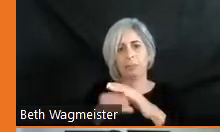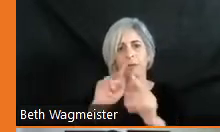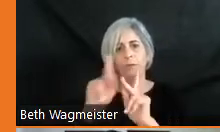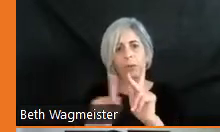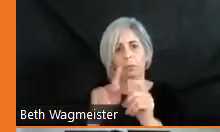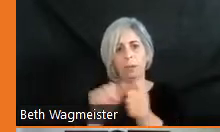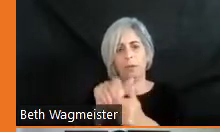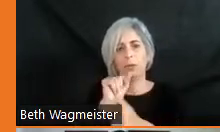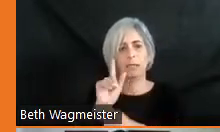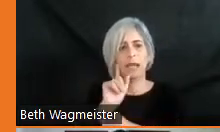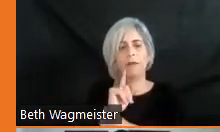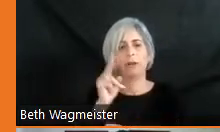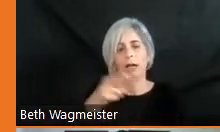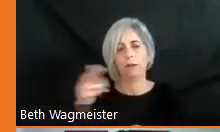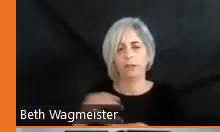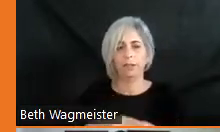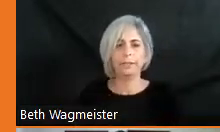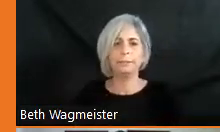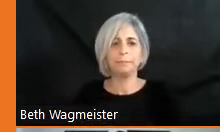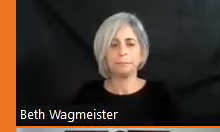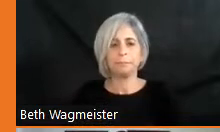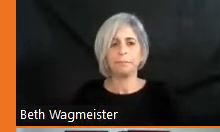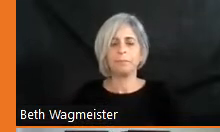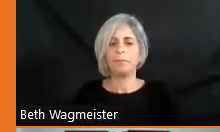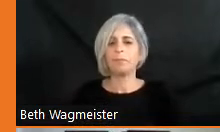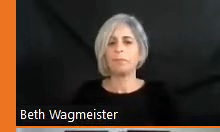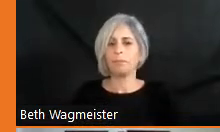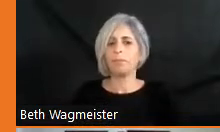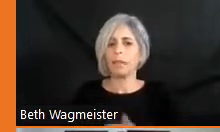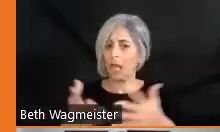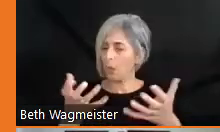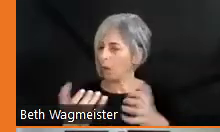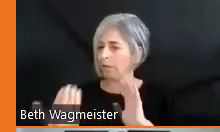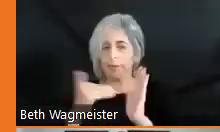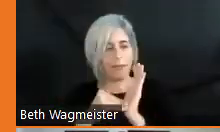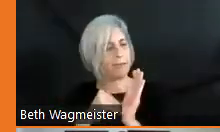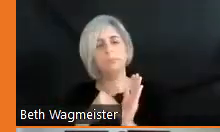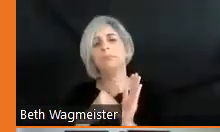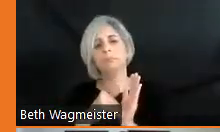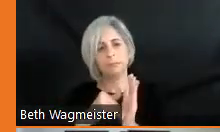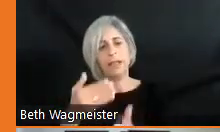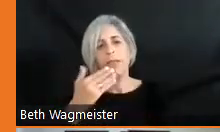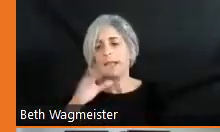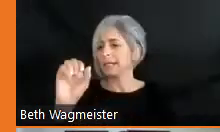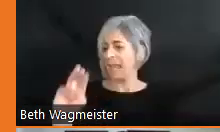for those who are deaf or hard of hearing. I want to once again thank Cam for his time